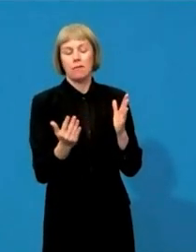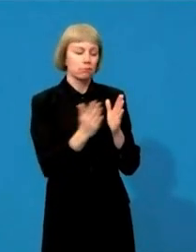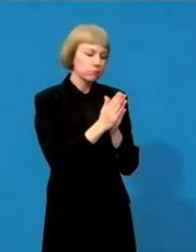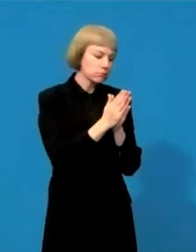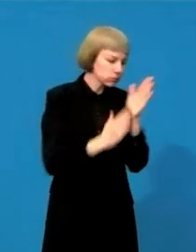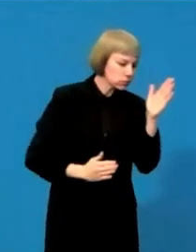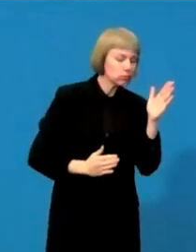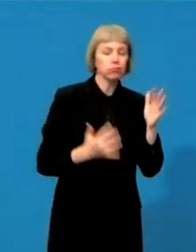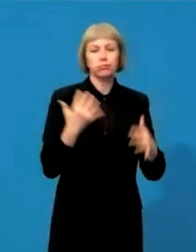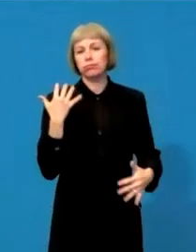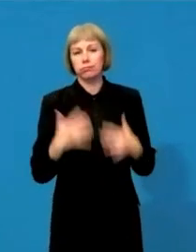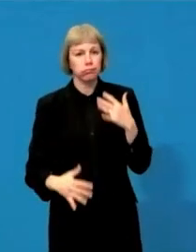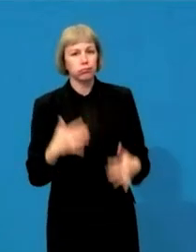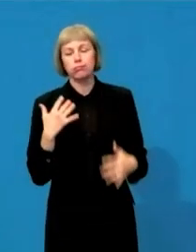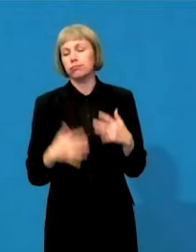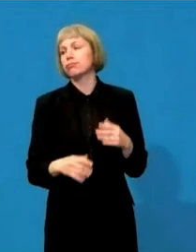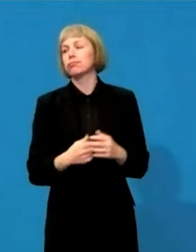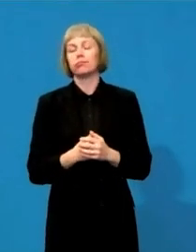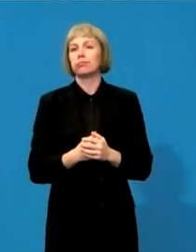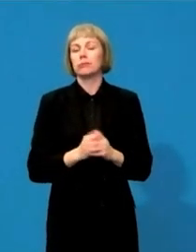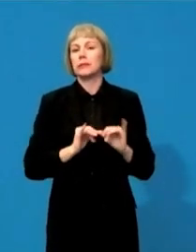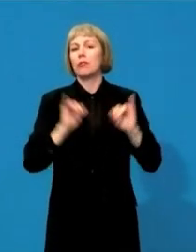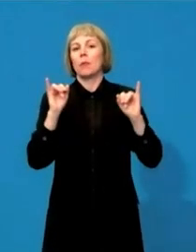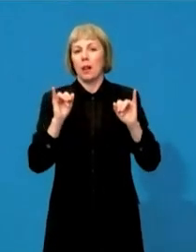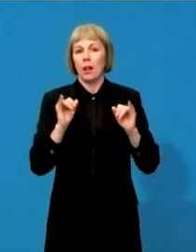Commission. Honestly.